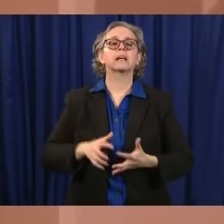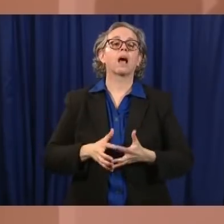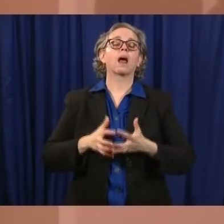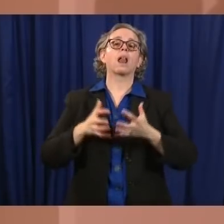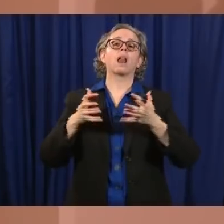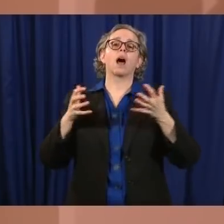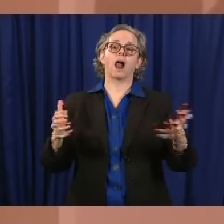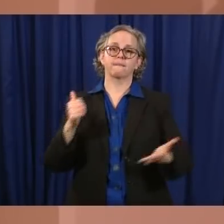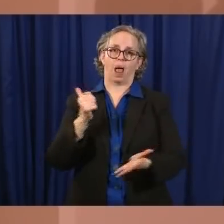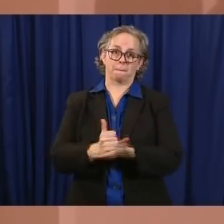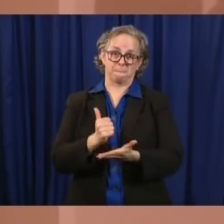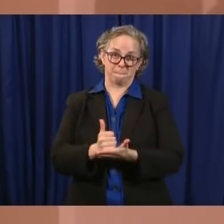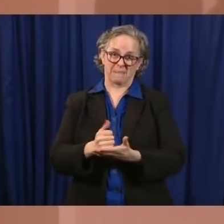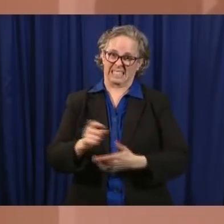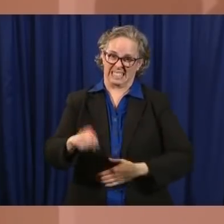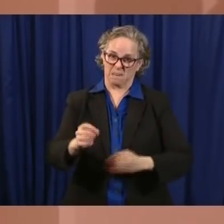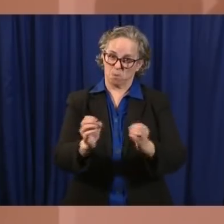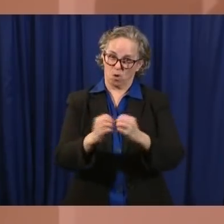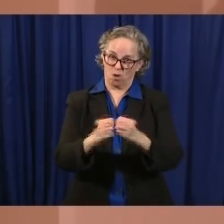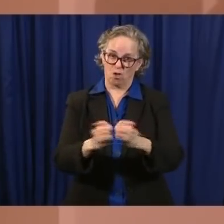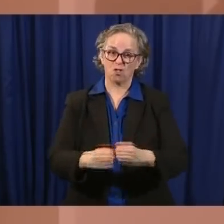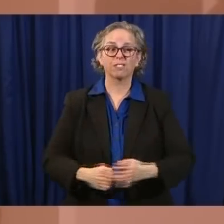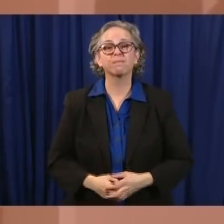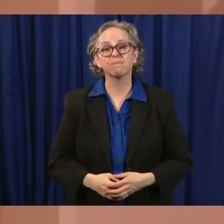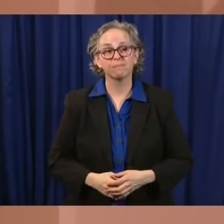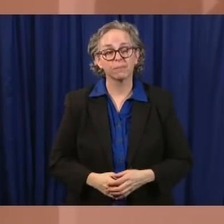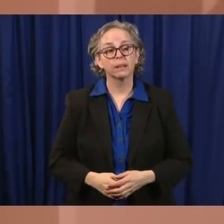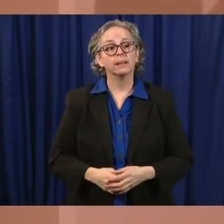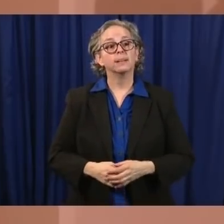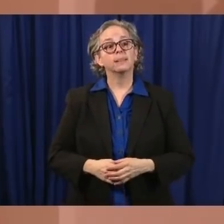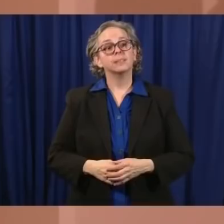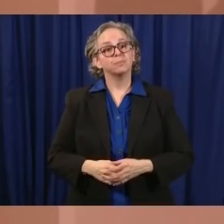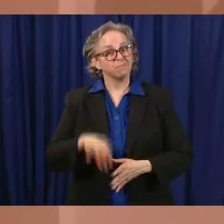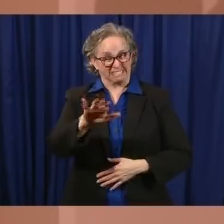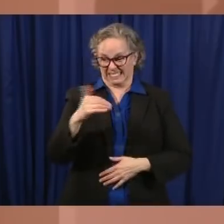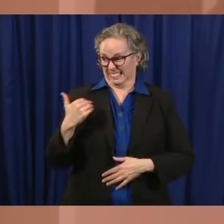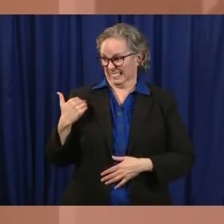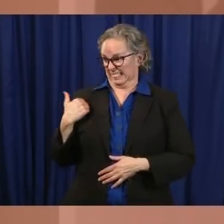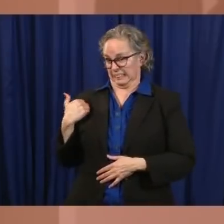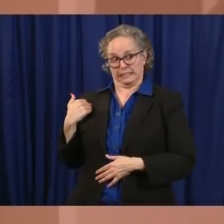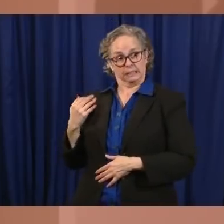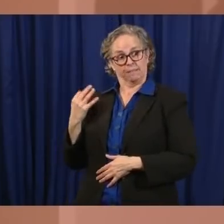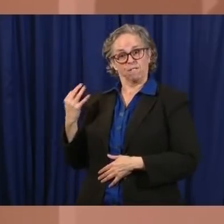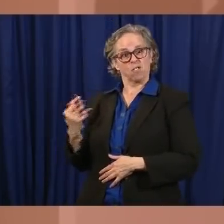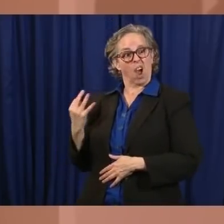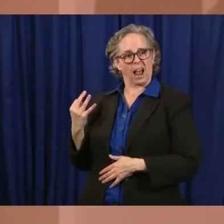DONATIONS, THAT IS GOING TO MEAN A LOT AS WE CONTINUE TO WORK THROUGH THE CURRENT